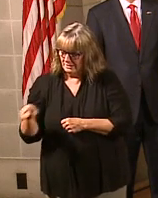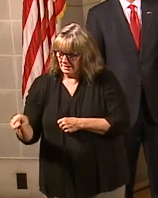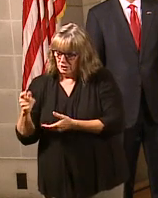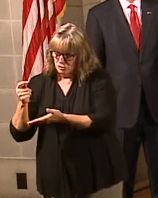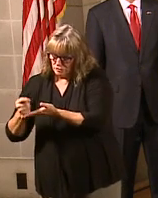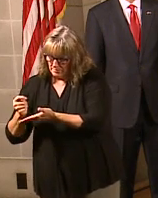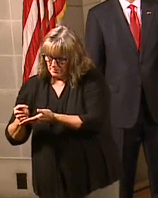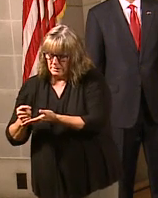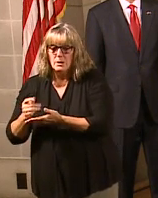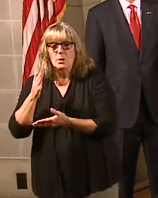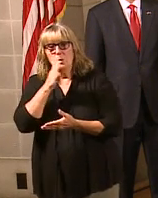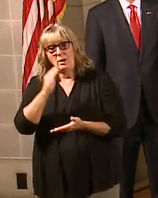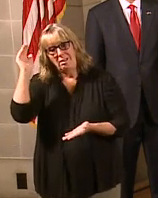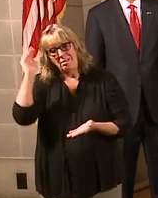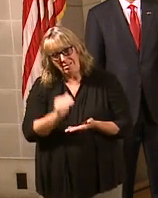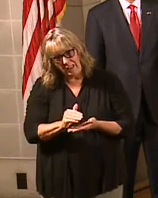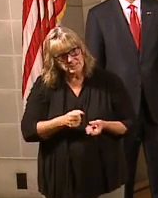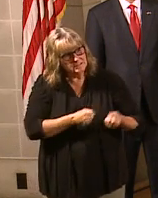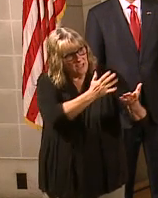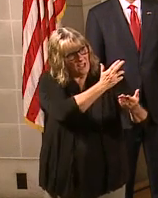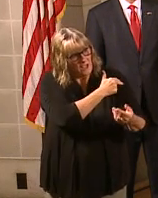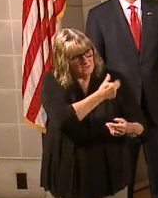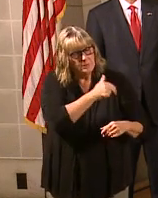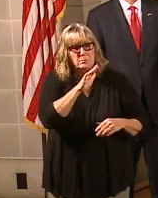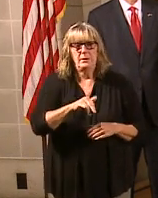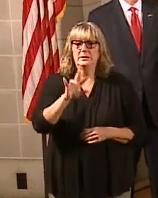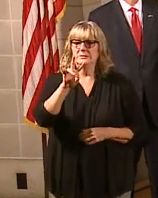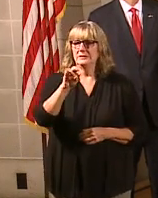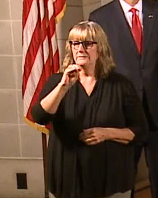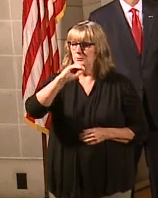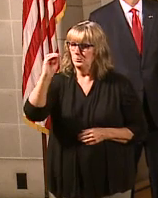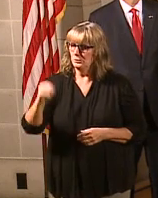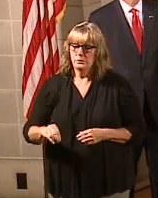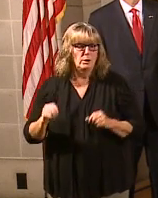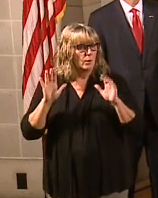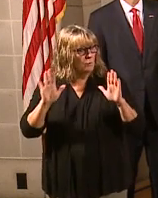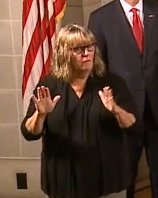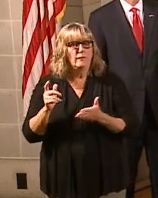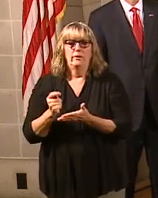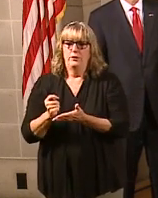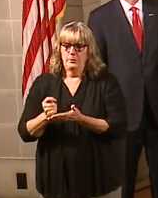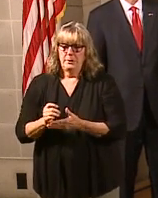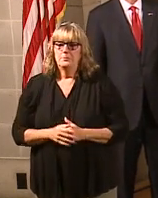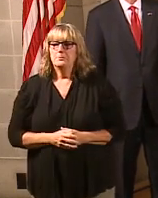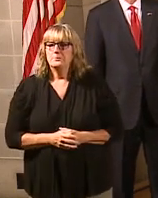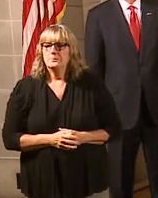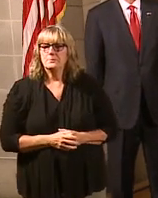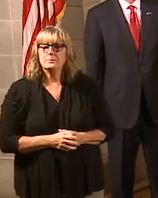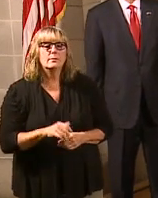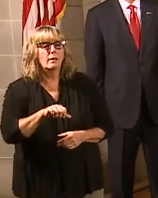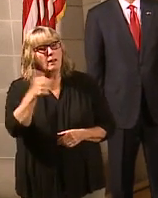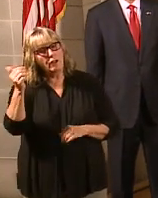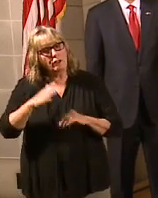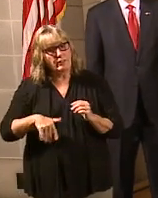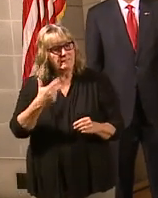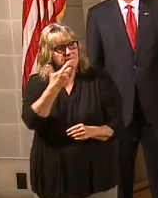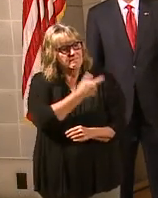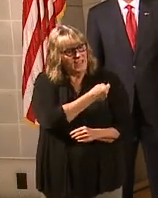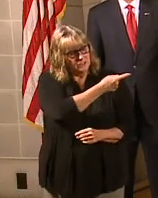BEEN SHOWN TO REDUCE HOSPITALIZATIONS IF YOU RECEIVE